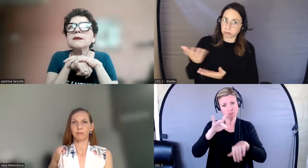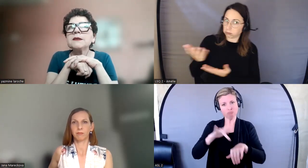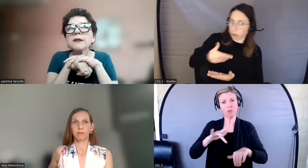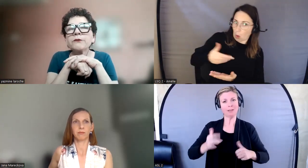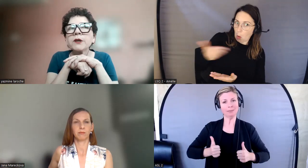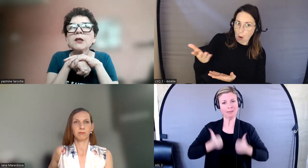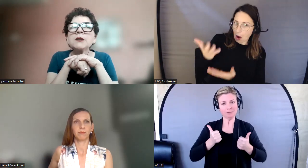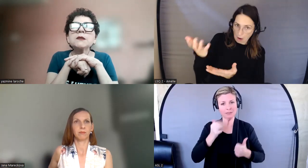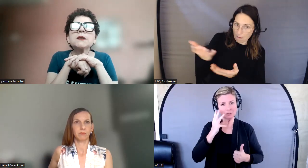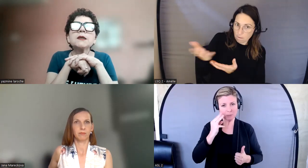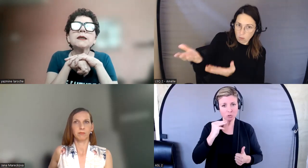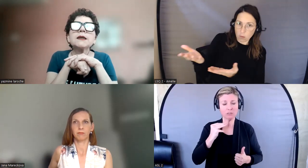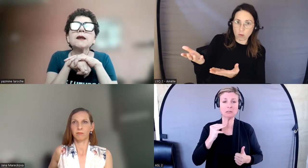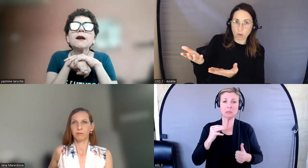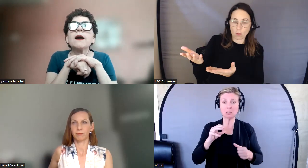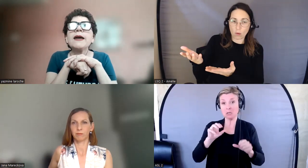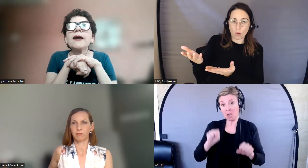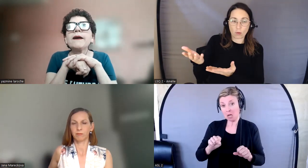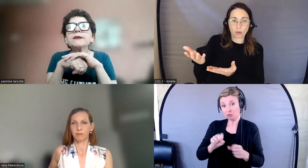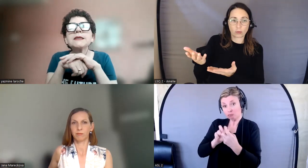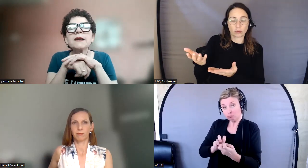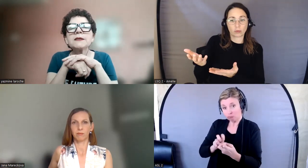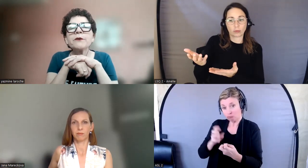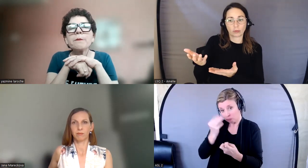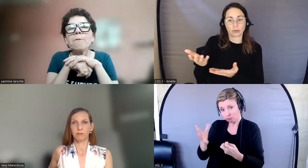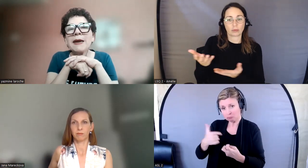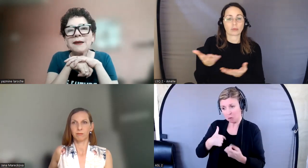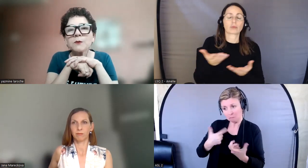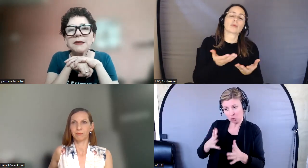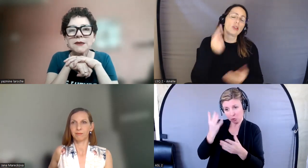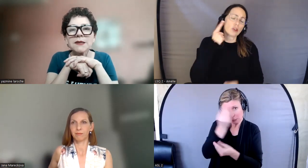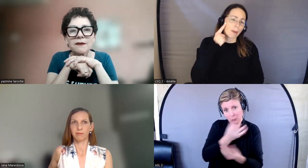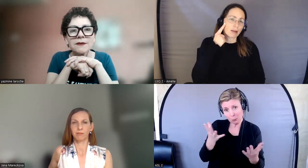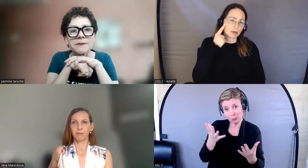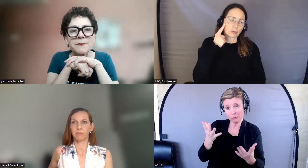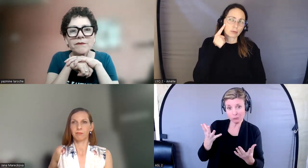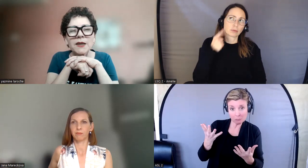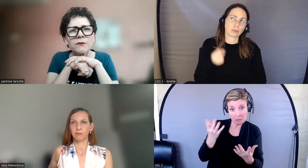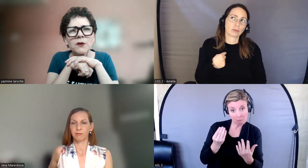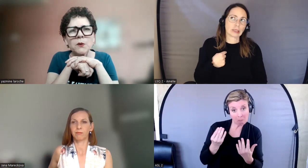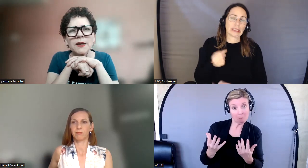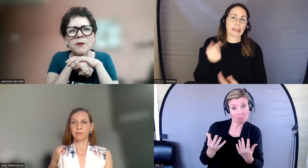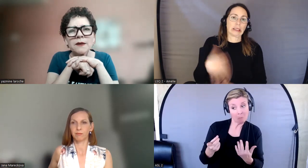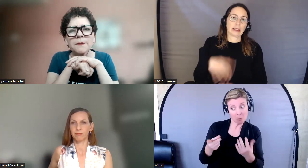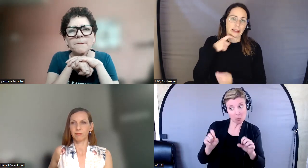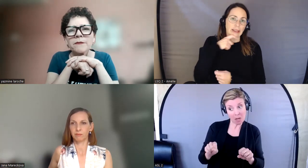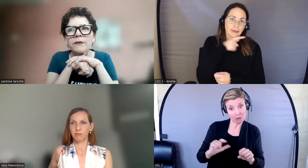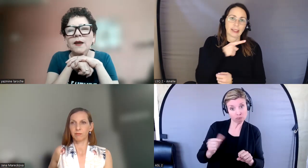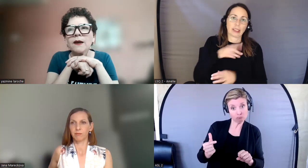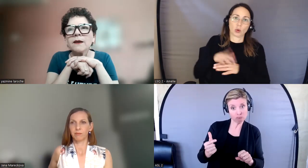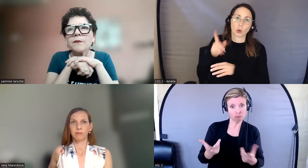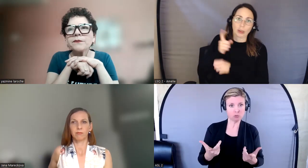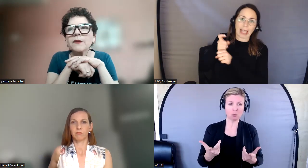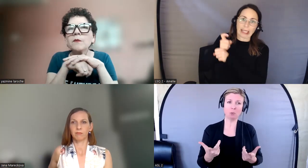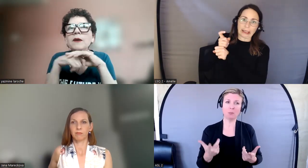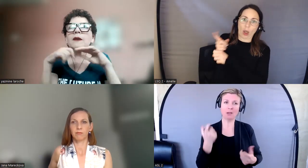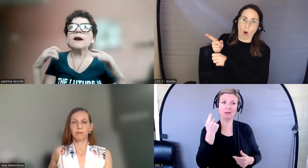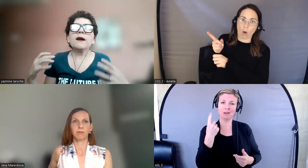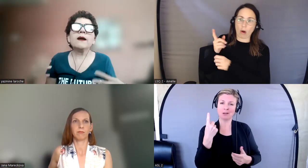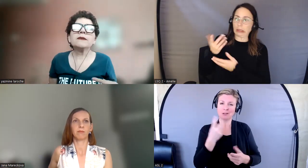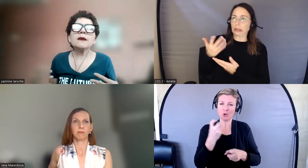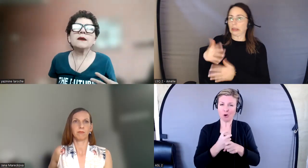it's a difficult stands for management to take and you know what I mean um I think it